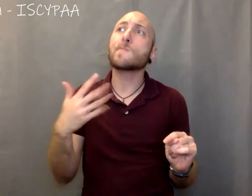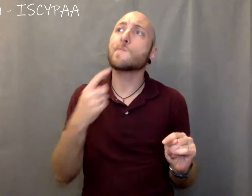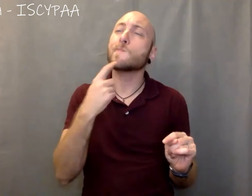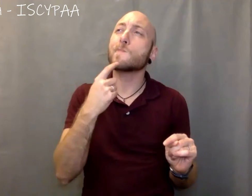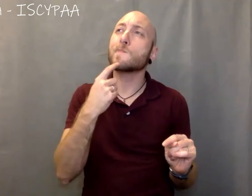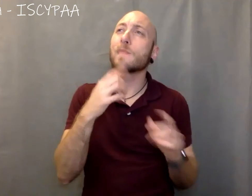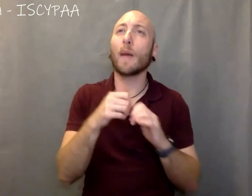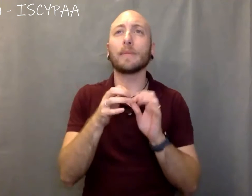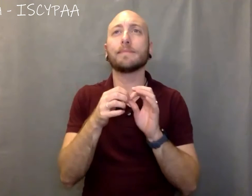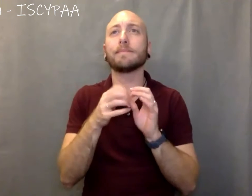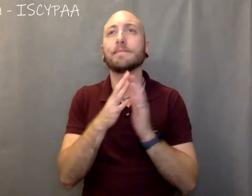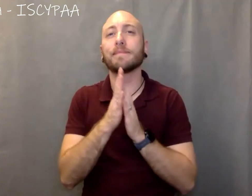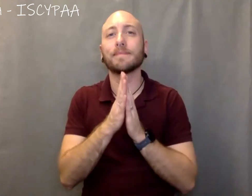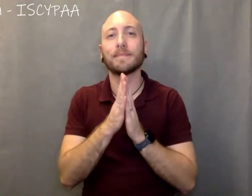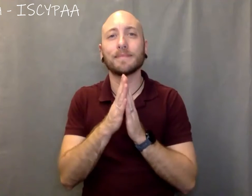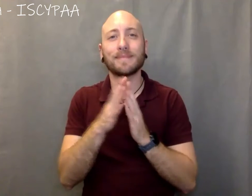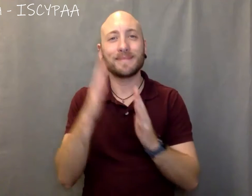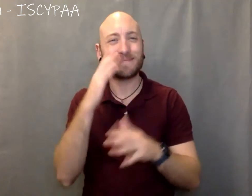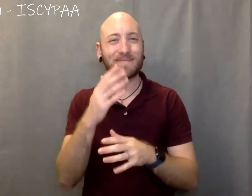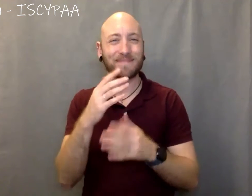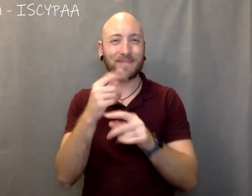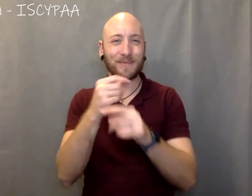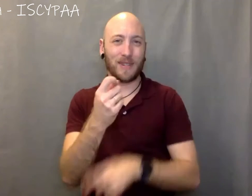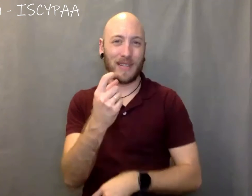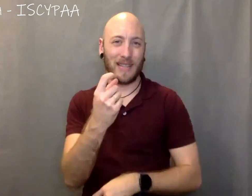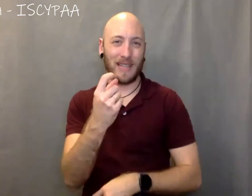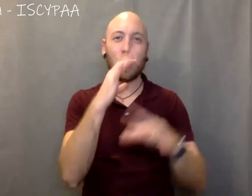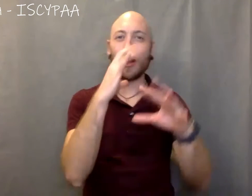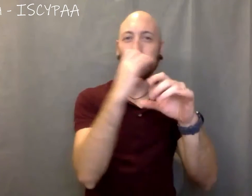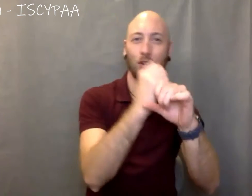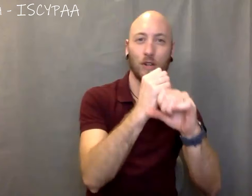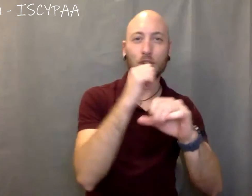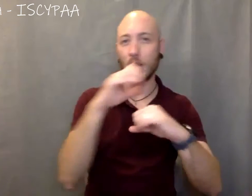to practice the tradition of attraction rather than promotion it's difficult sometimes because in